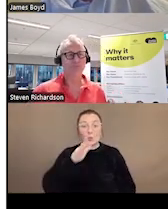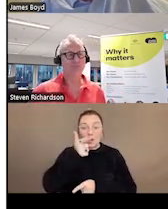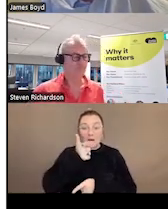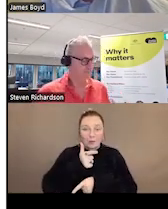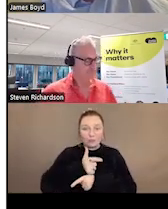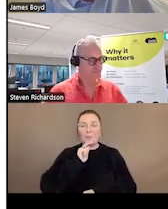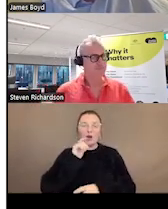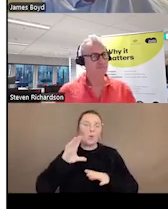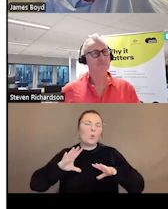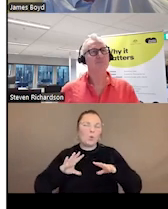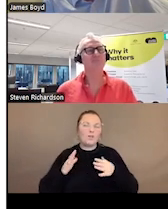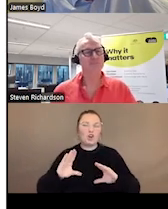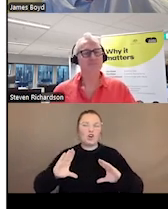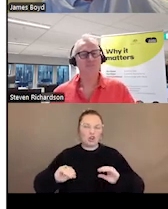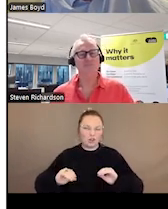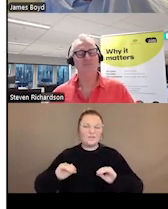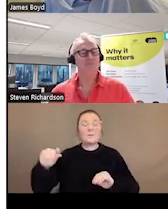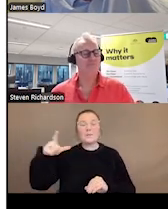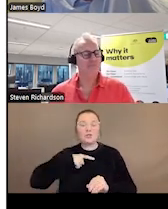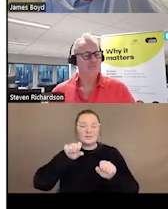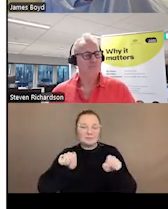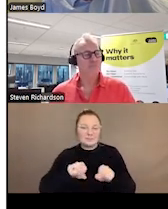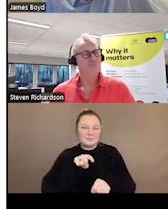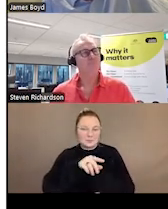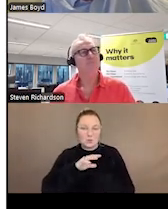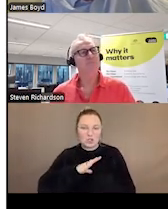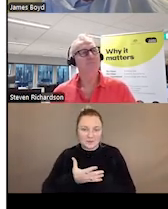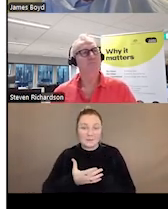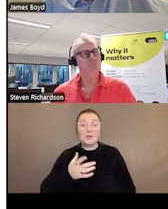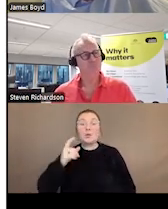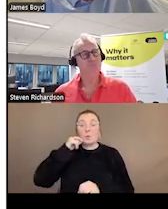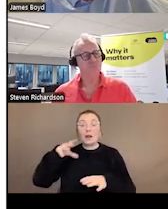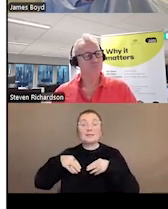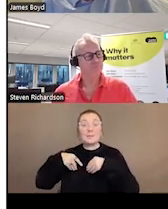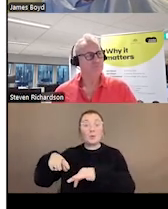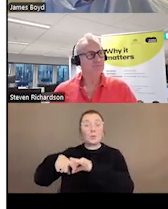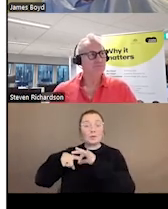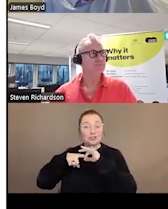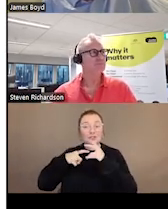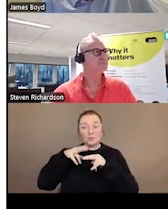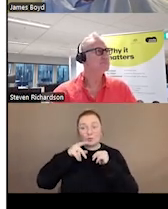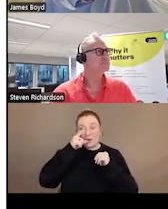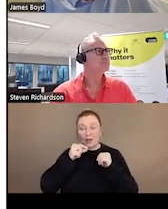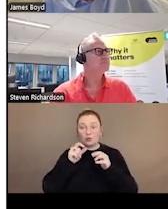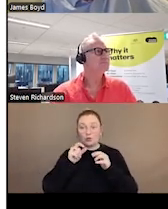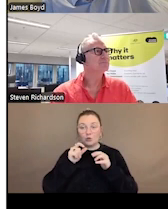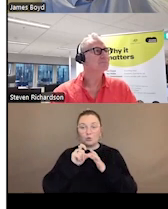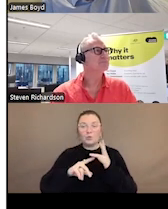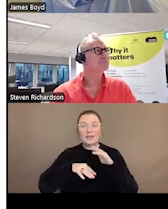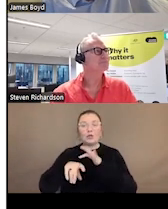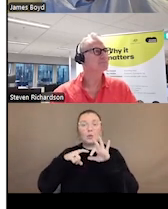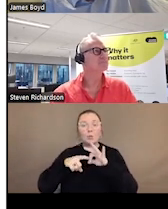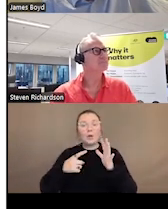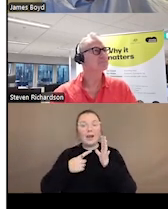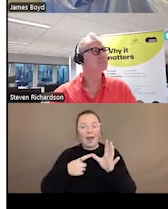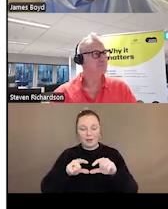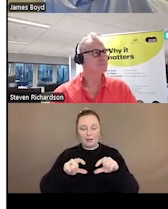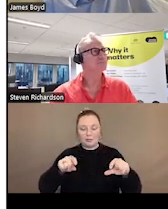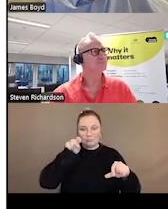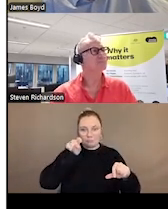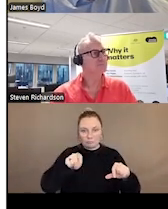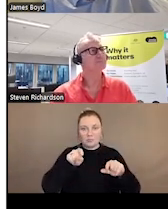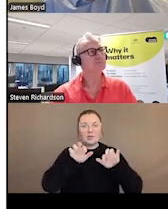turned off by the system. We will take questions. If you can tap those into the Q&A part of the Zoom